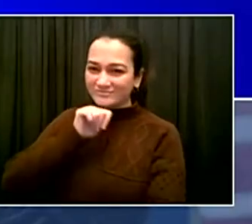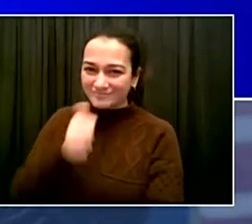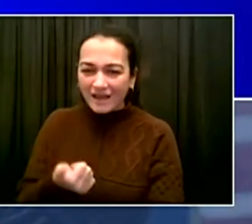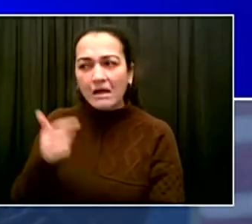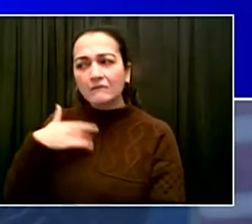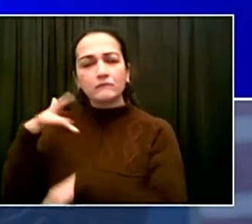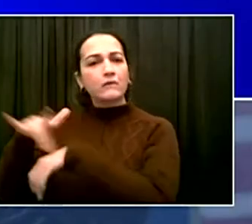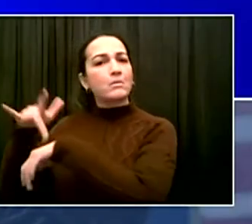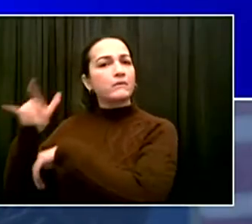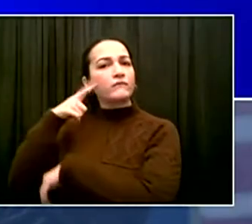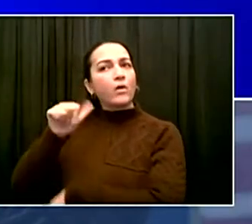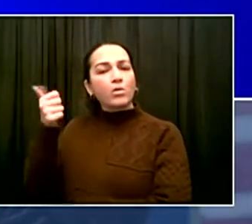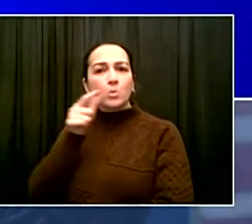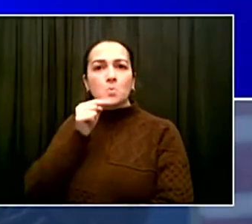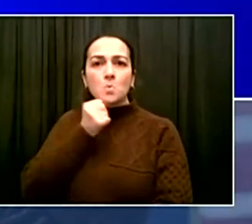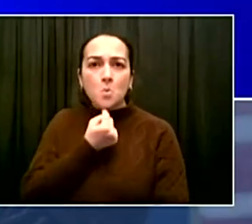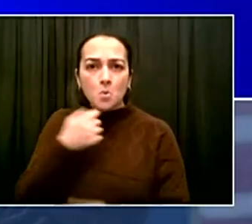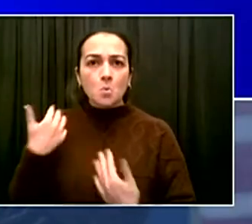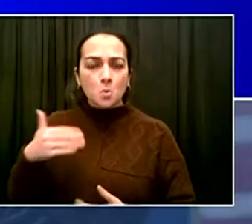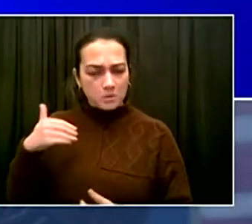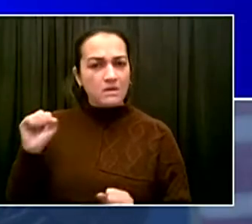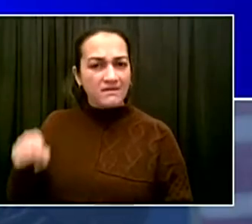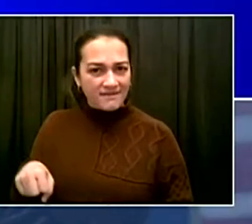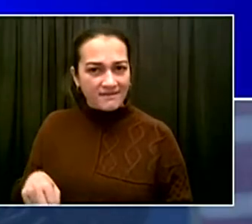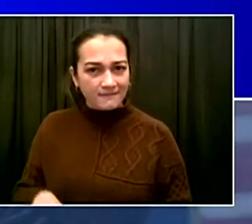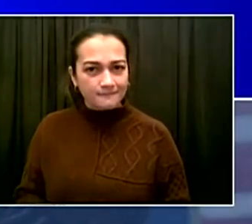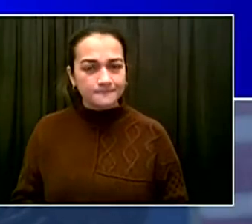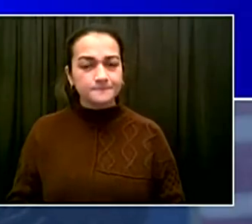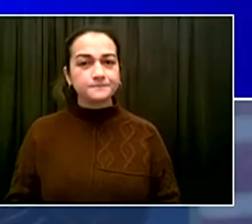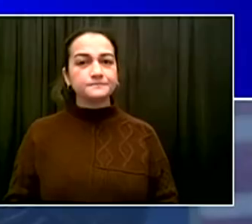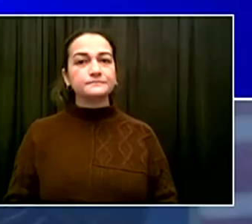COMING THROUGH MORE QUICKLY WITH BETTER OUTCOMES GREATLY INCREASES. THAT PUTS MUCH LESS STRESS ON THE HOSPITAL.